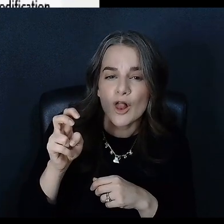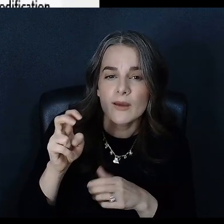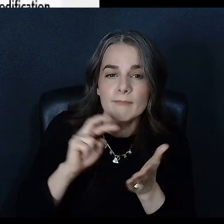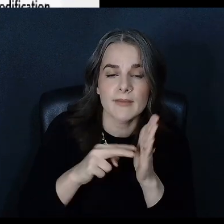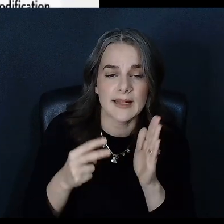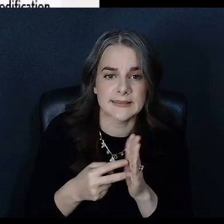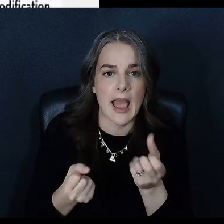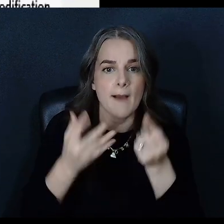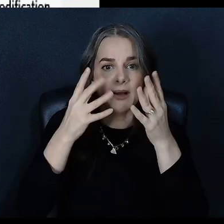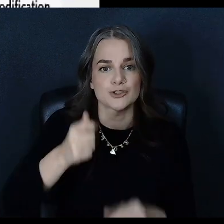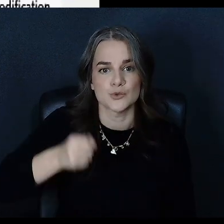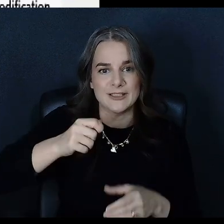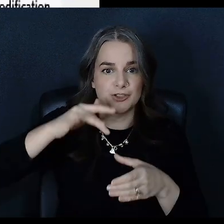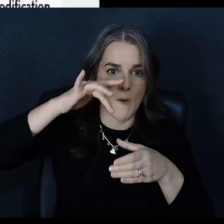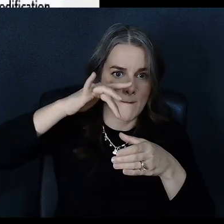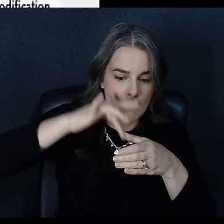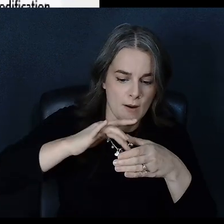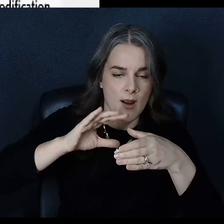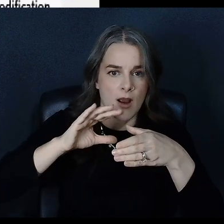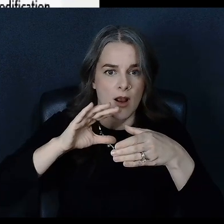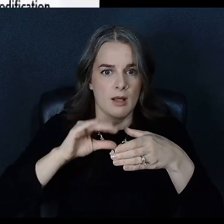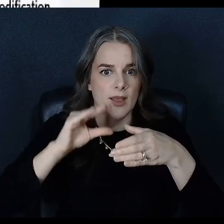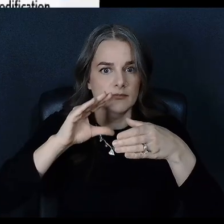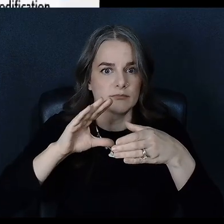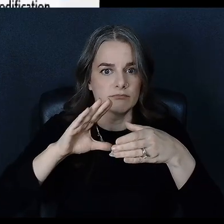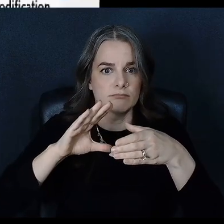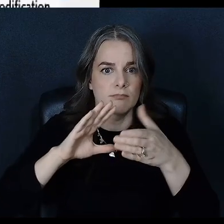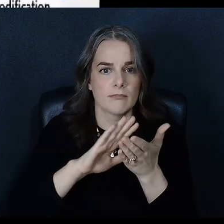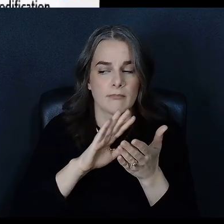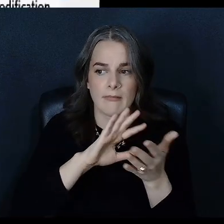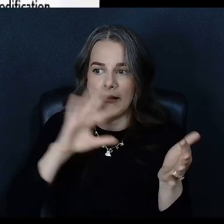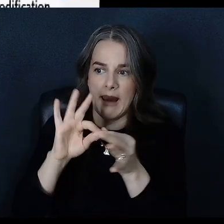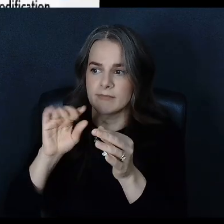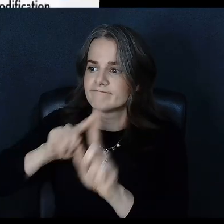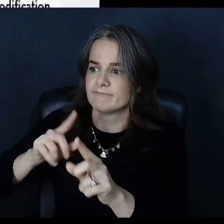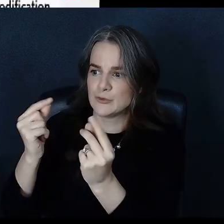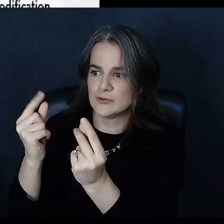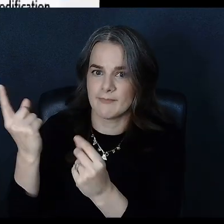before it makes the connection to do something. Size and color and texture--